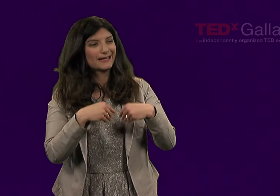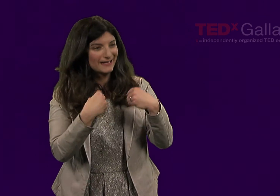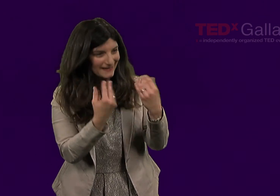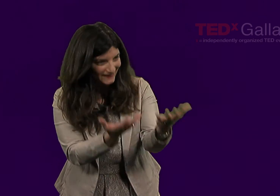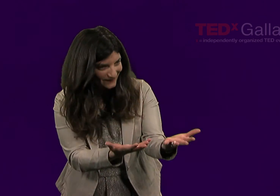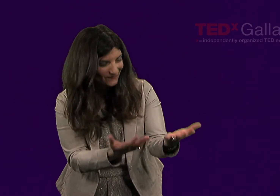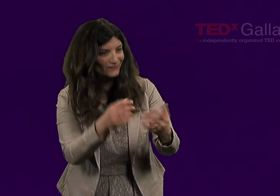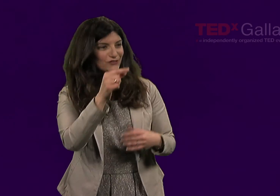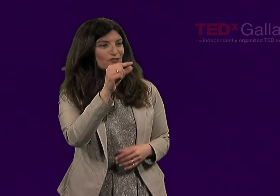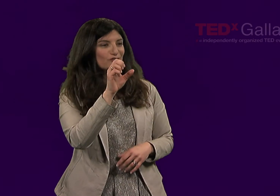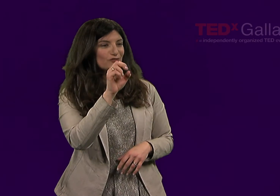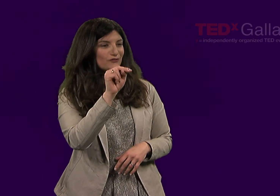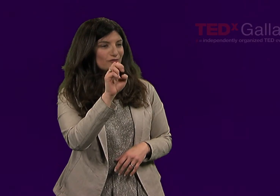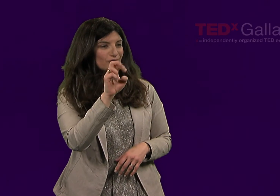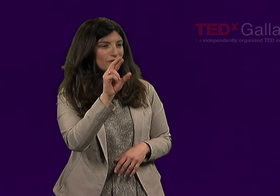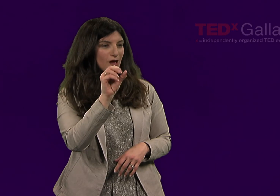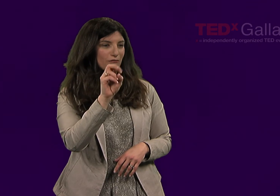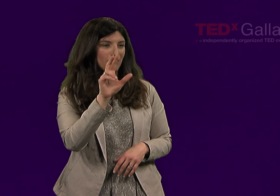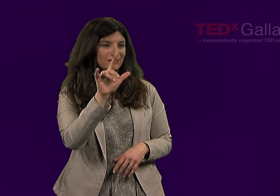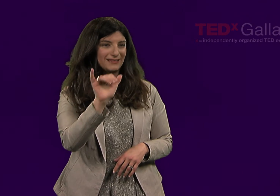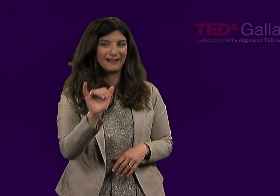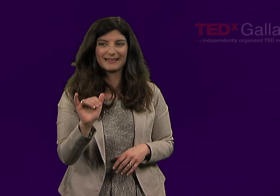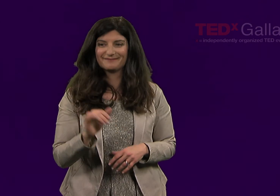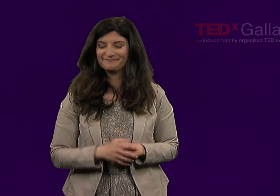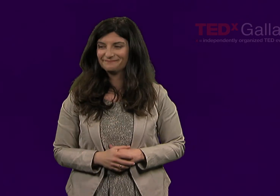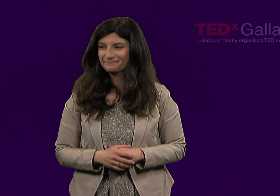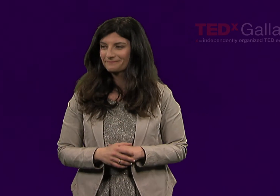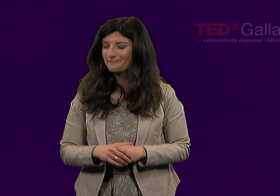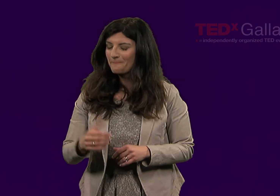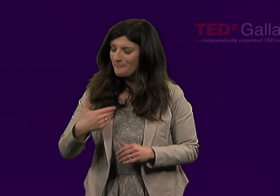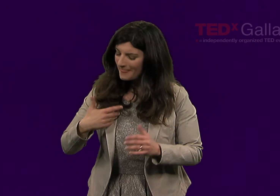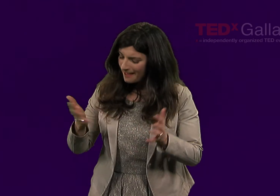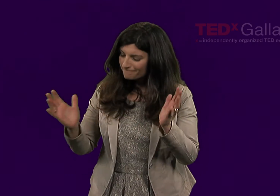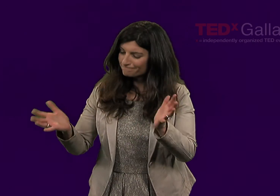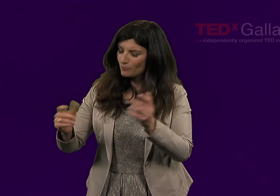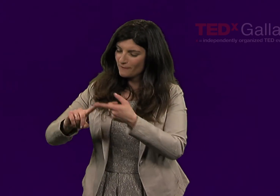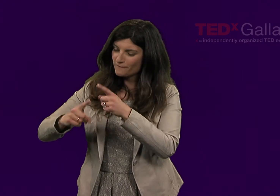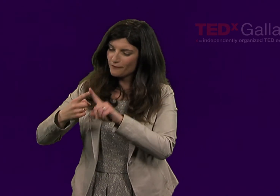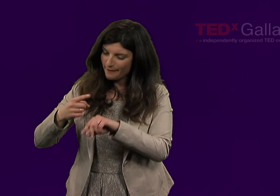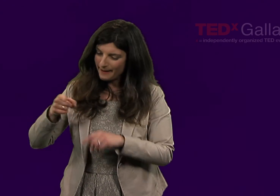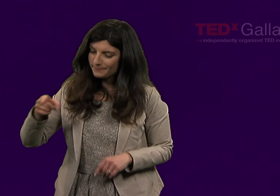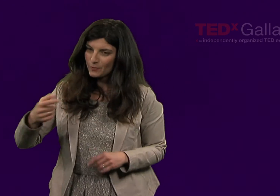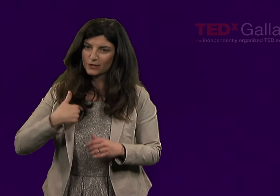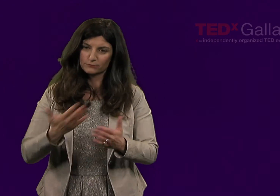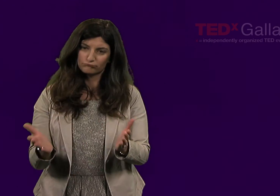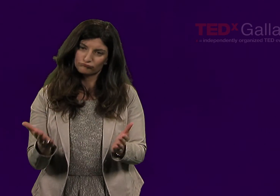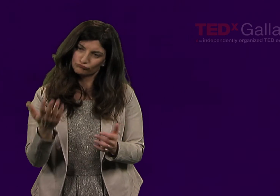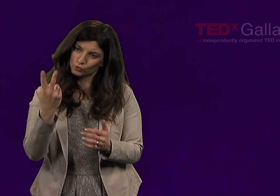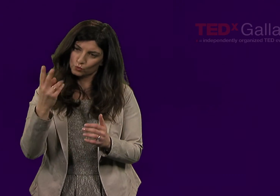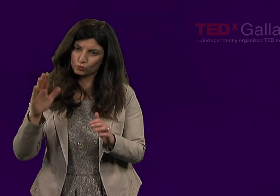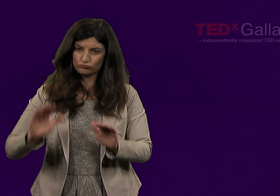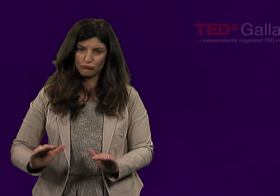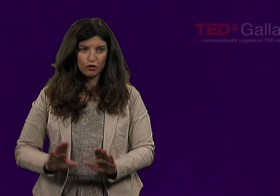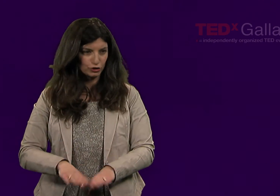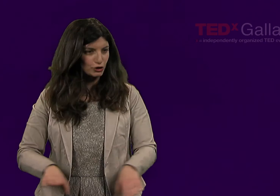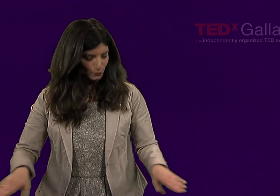Give generously. You know, I was talking with a friend of mine the other day. She has two young children.